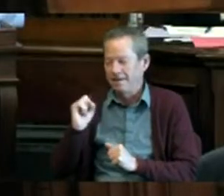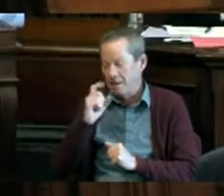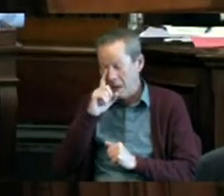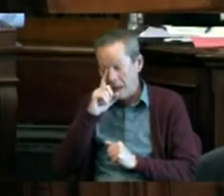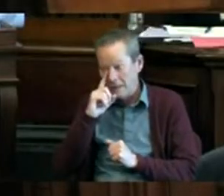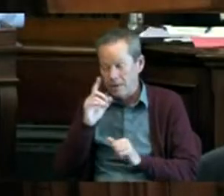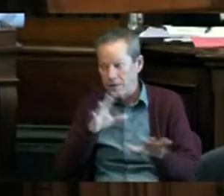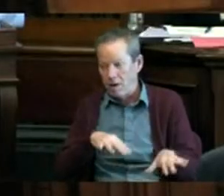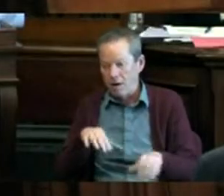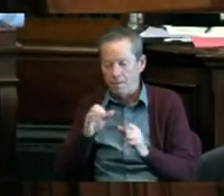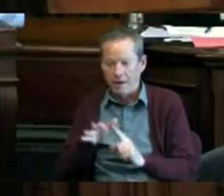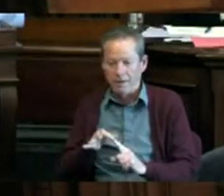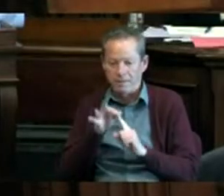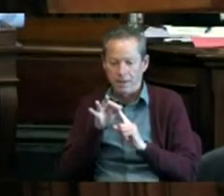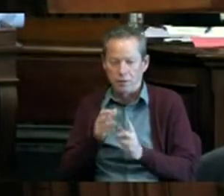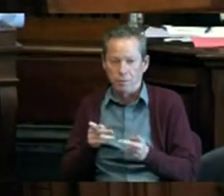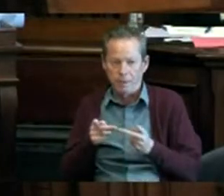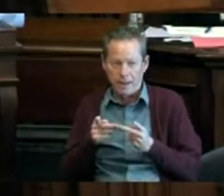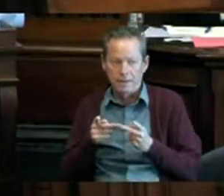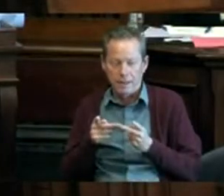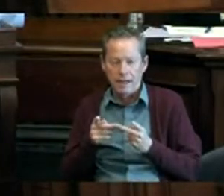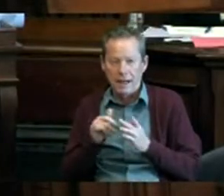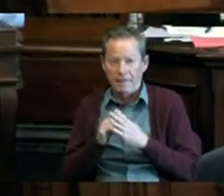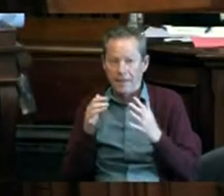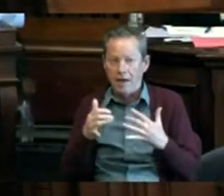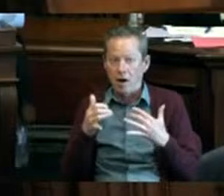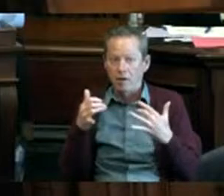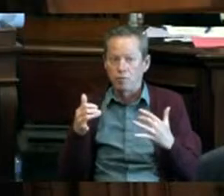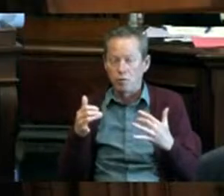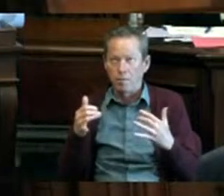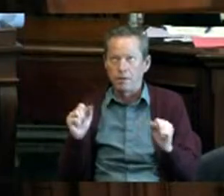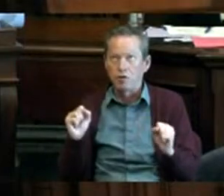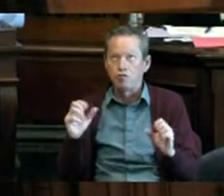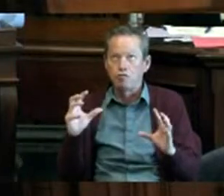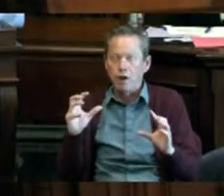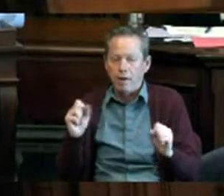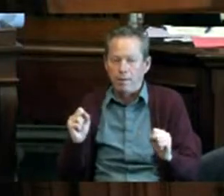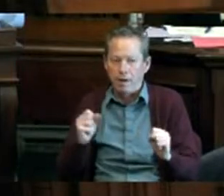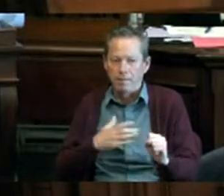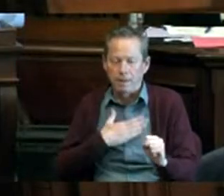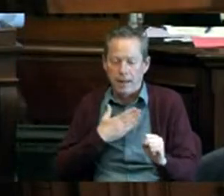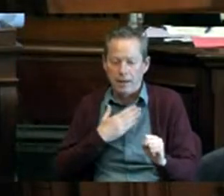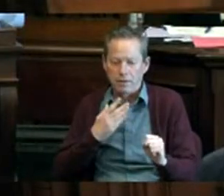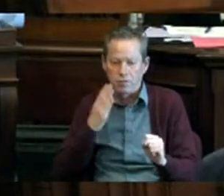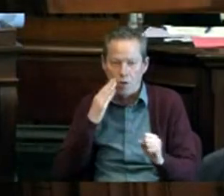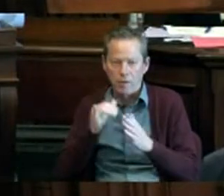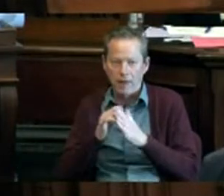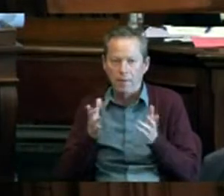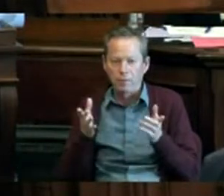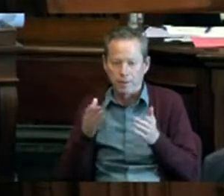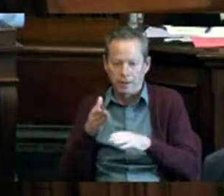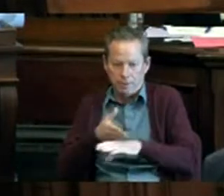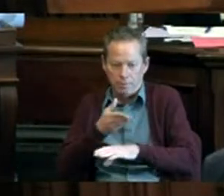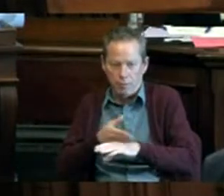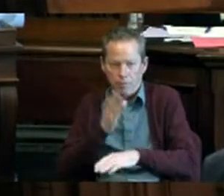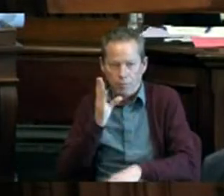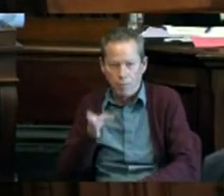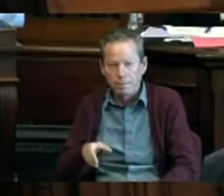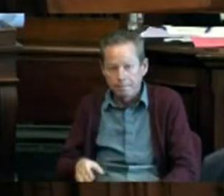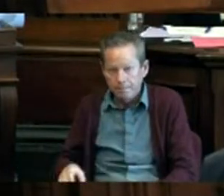largest high school in the country when it was built. So, yeah, it occupied a special